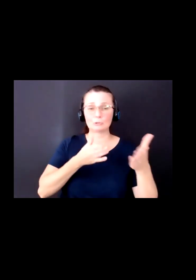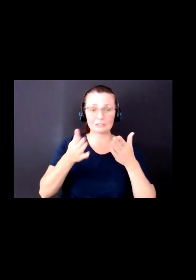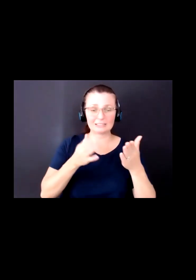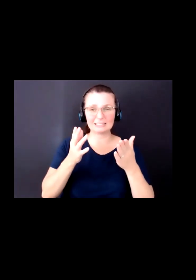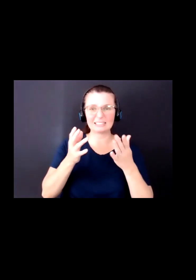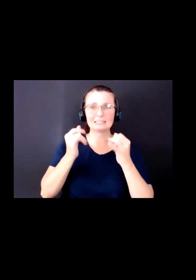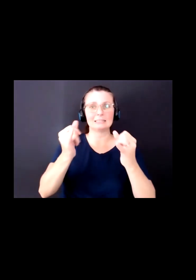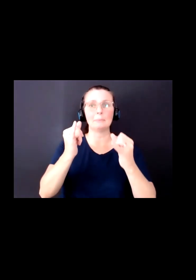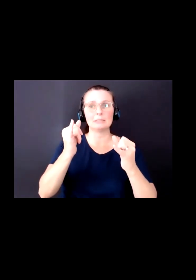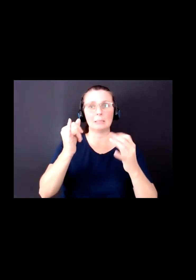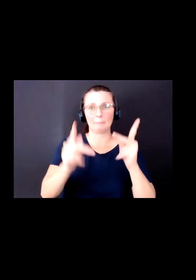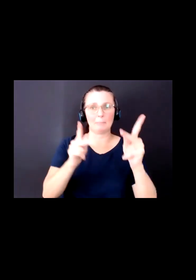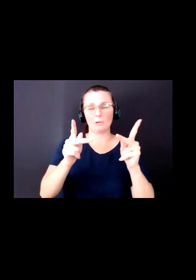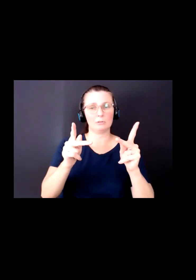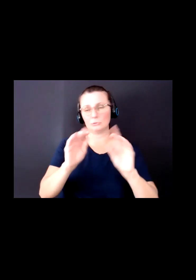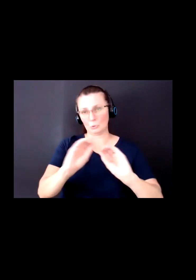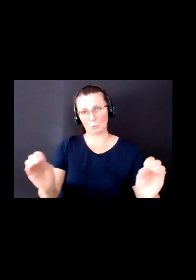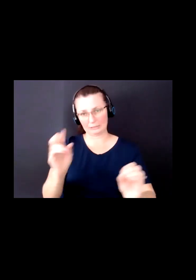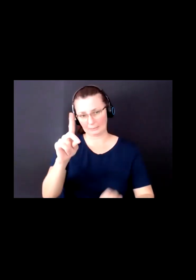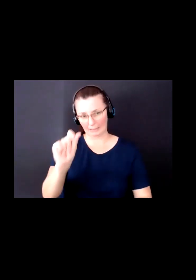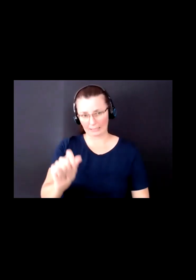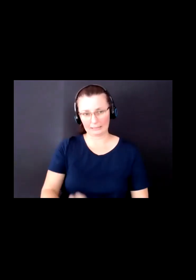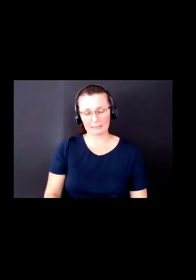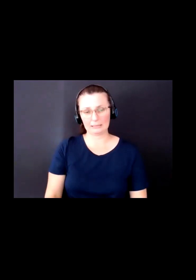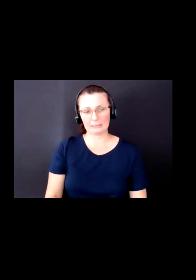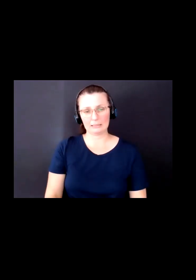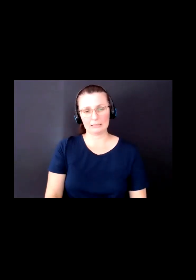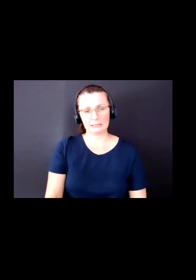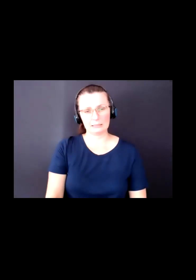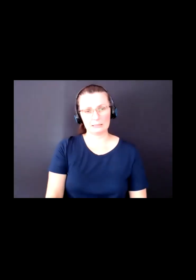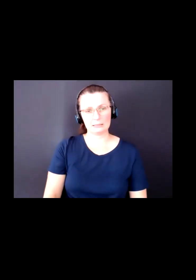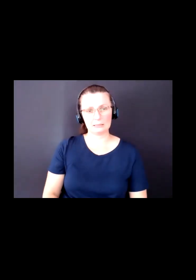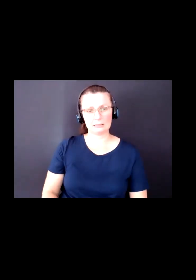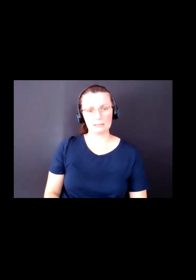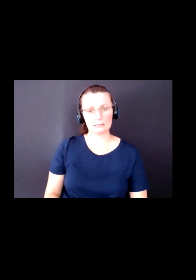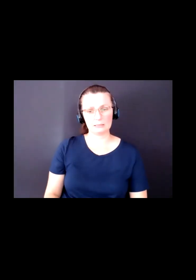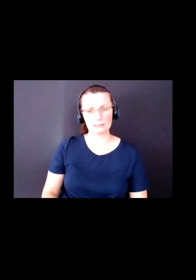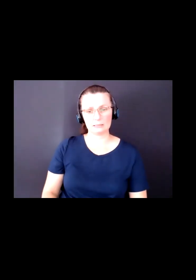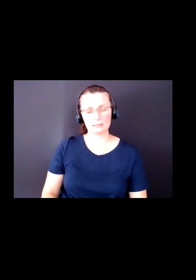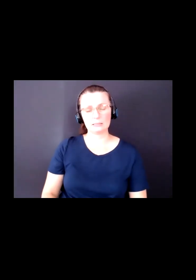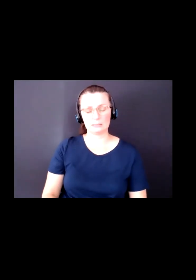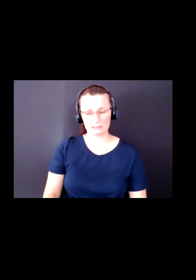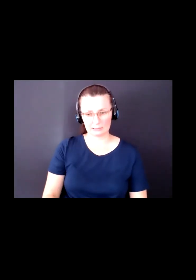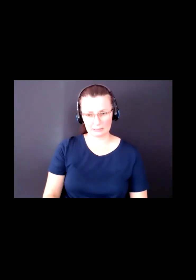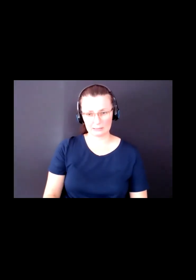do. And we all know that in order to participate in or access any